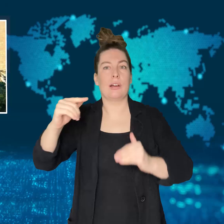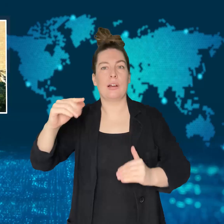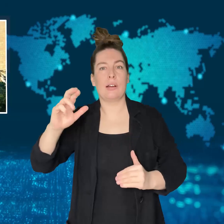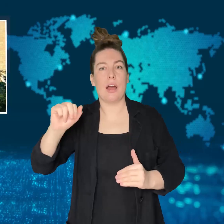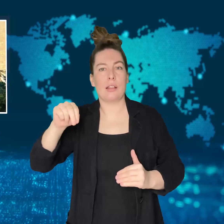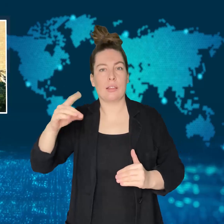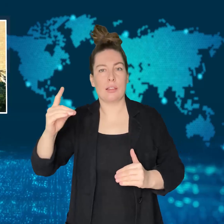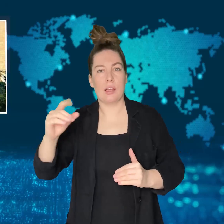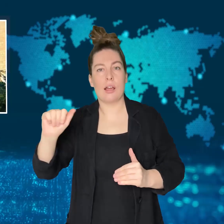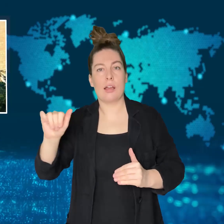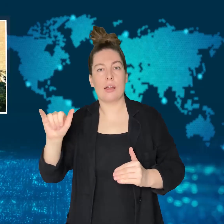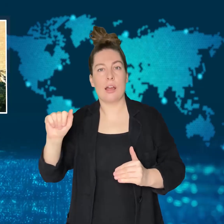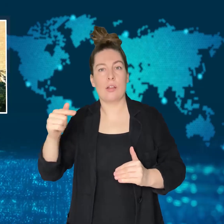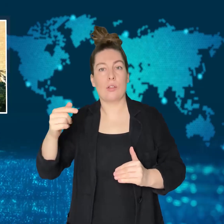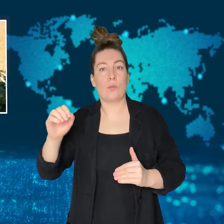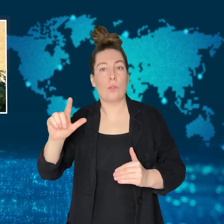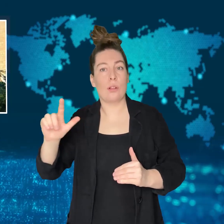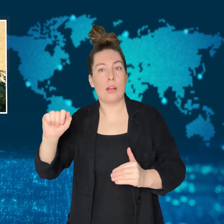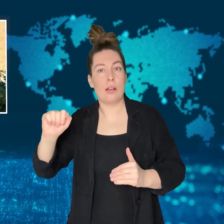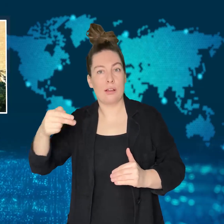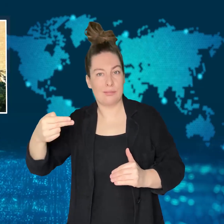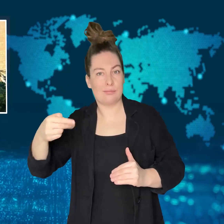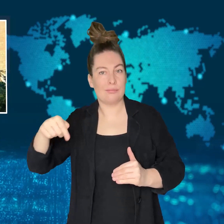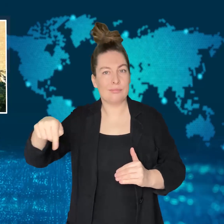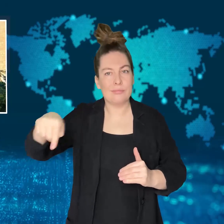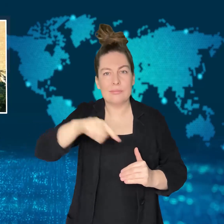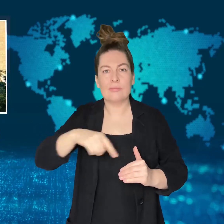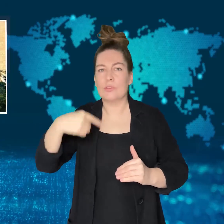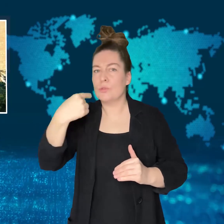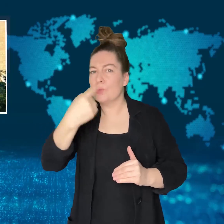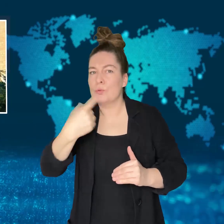in the Islam hierarchy.